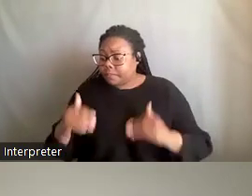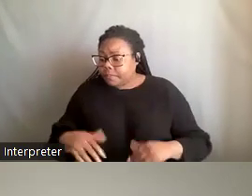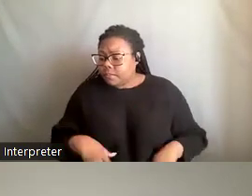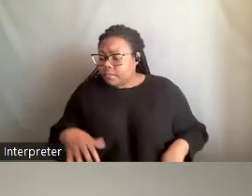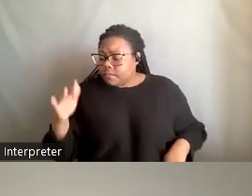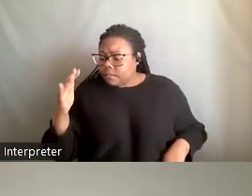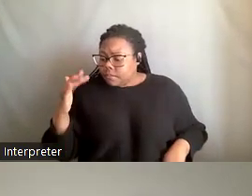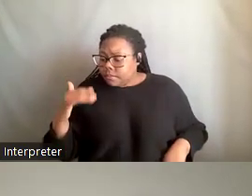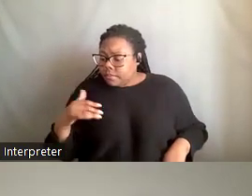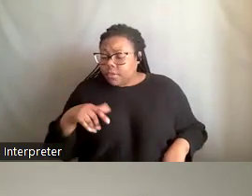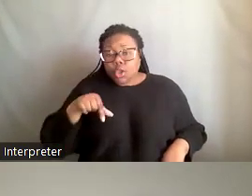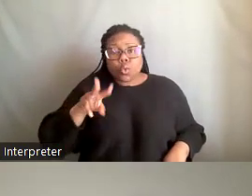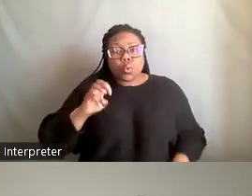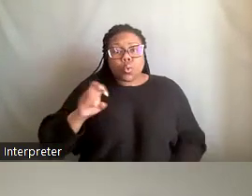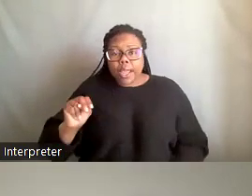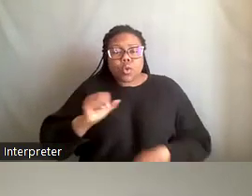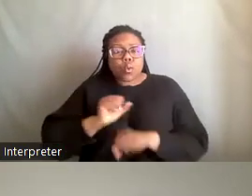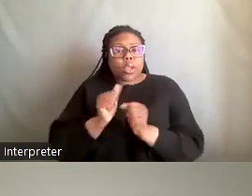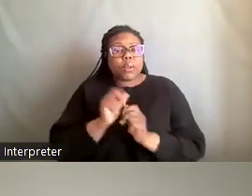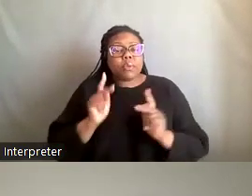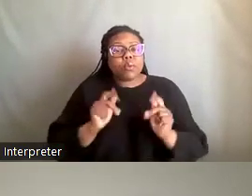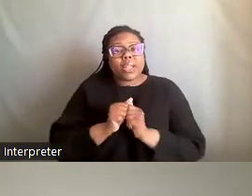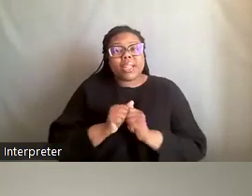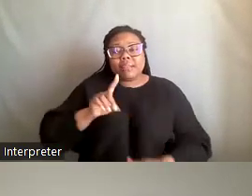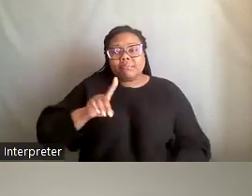dropped on us very quickly. We have Gwen who's been working